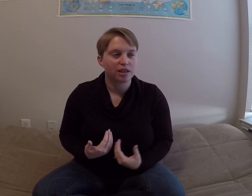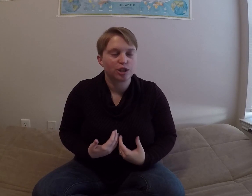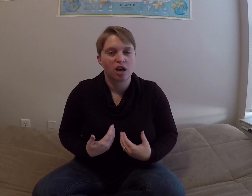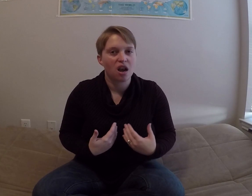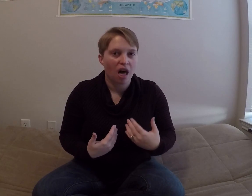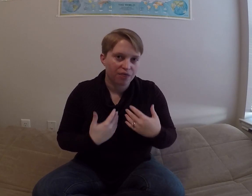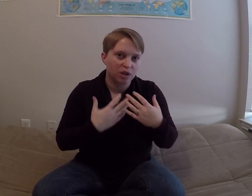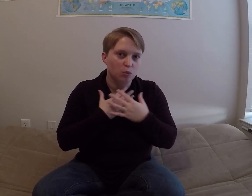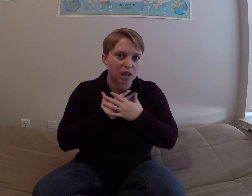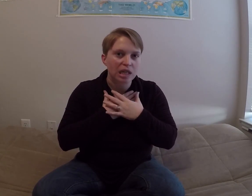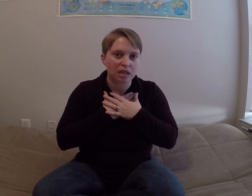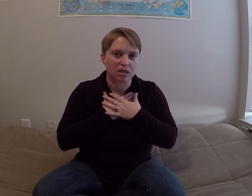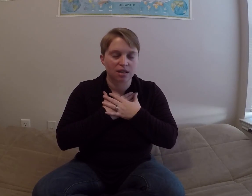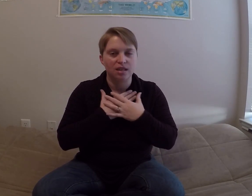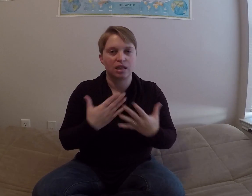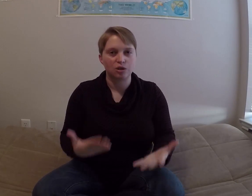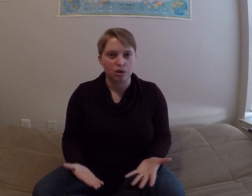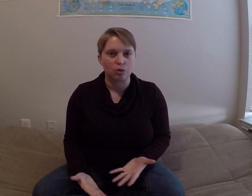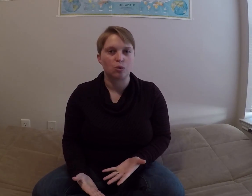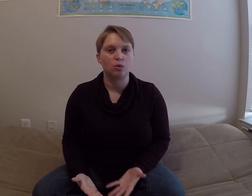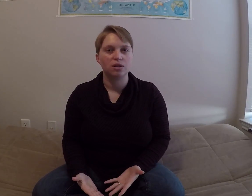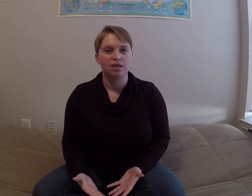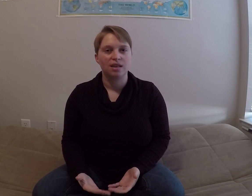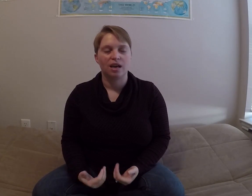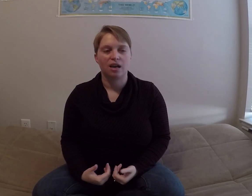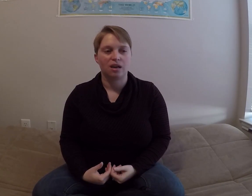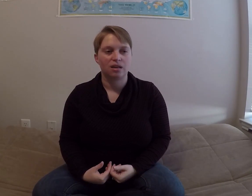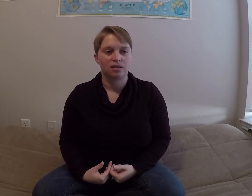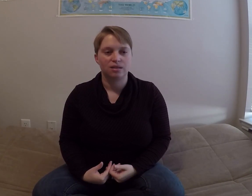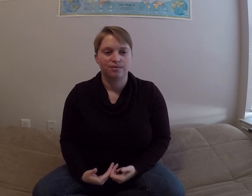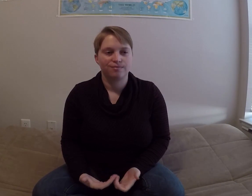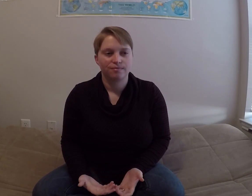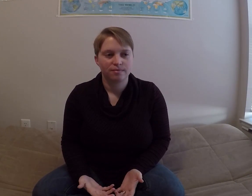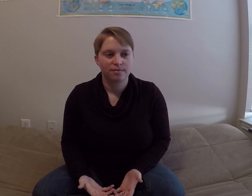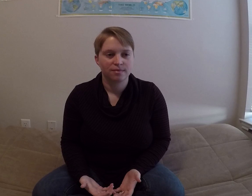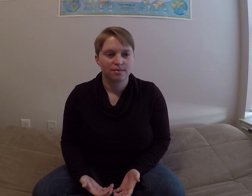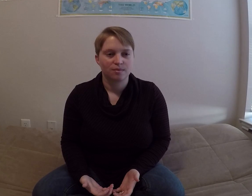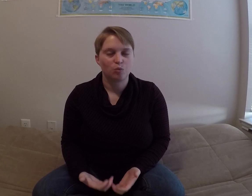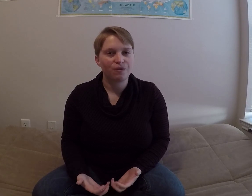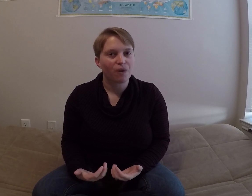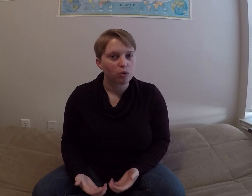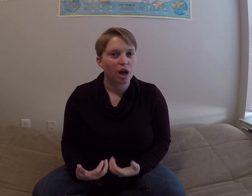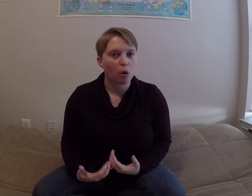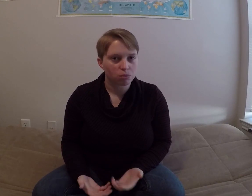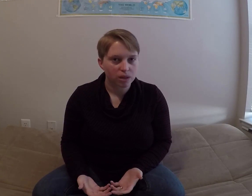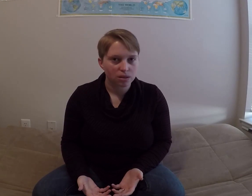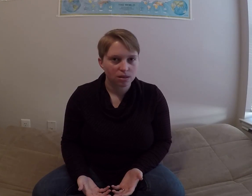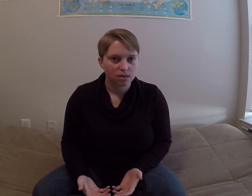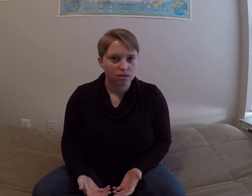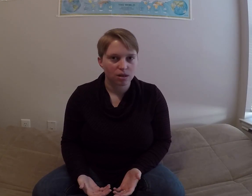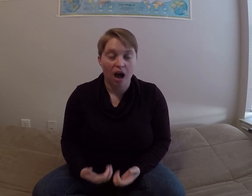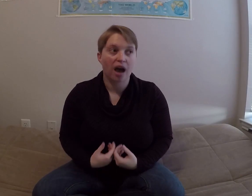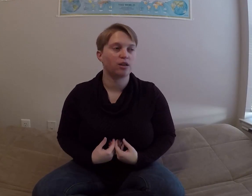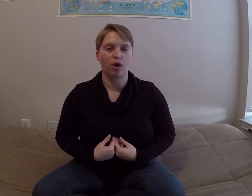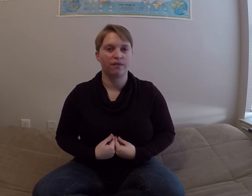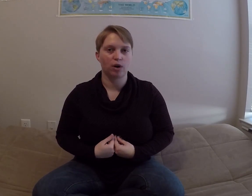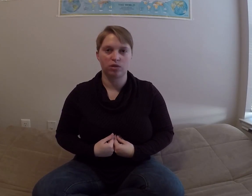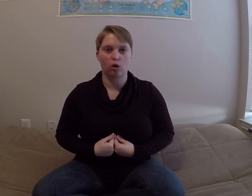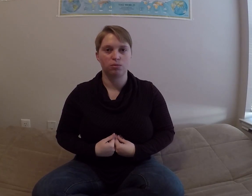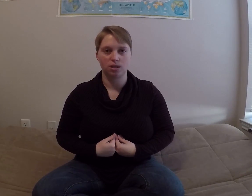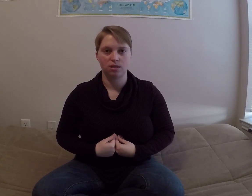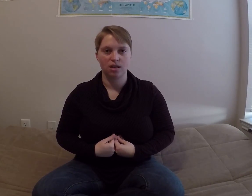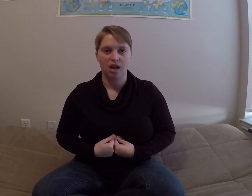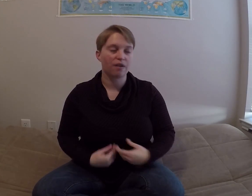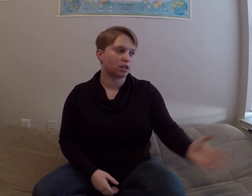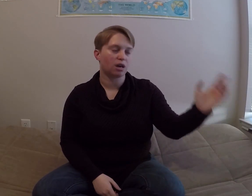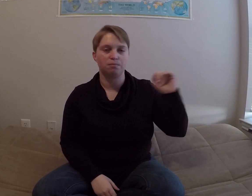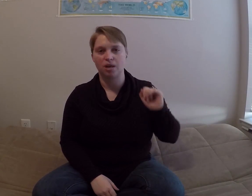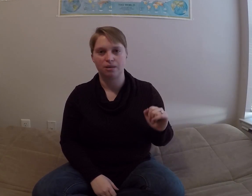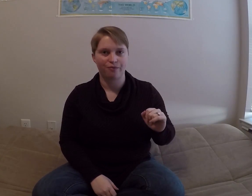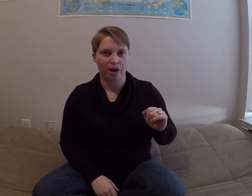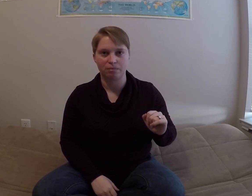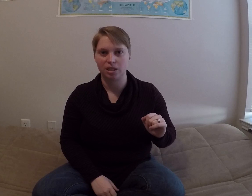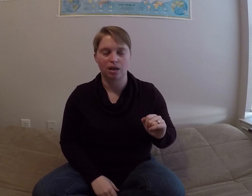There’s nothing we can do and we felt helpless, I know I felt helpless every time my family